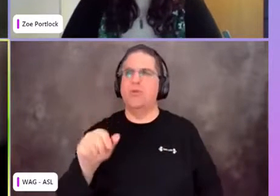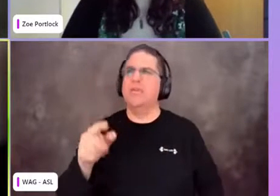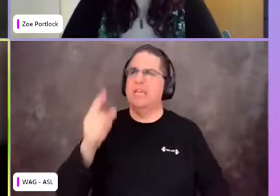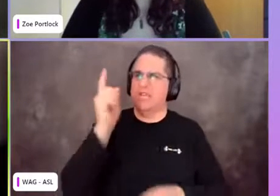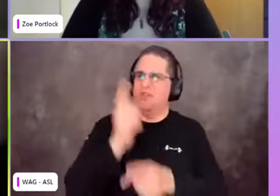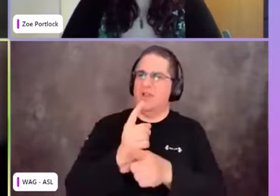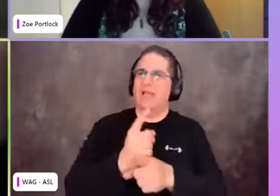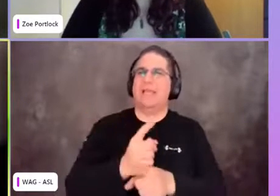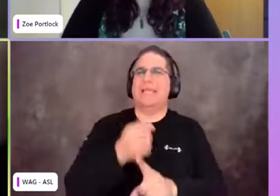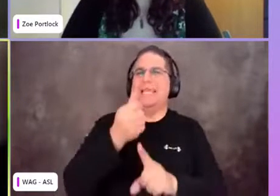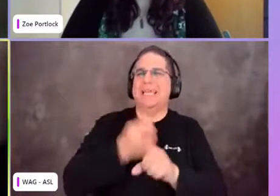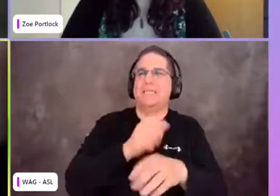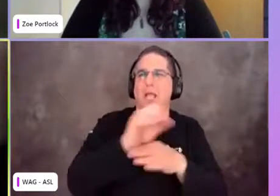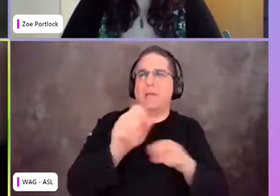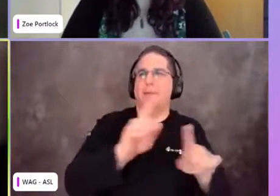creating more barriers.